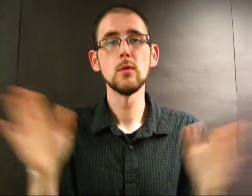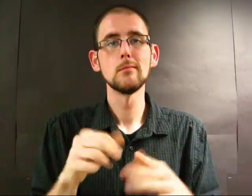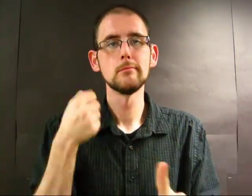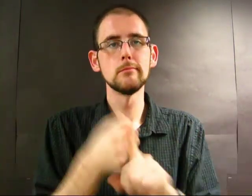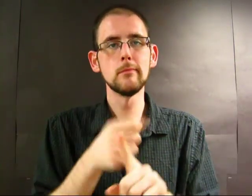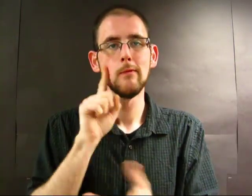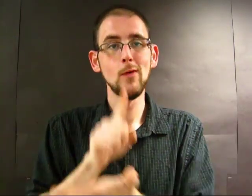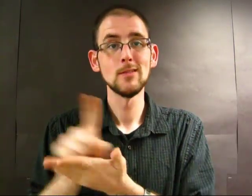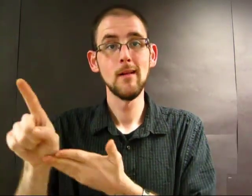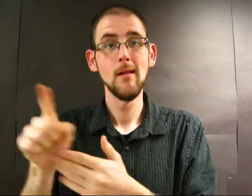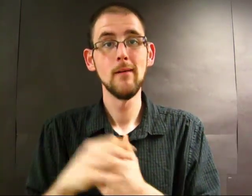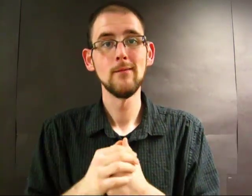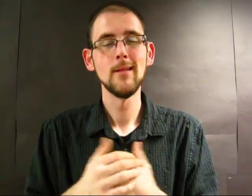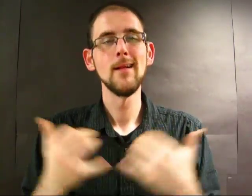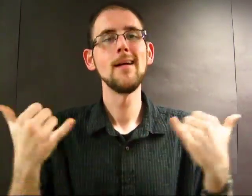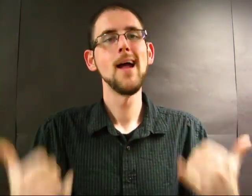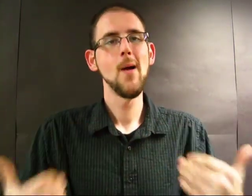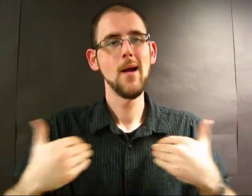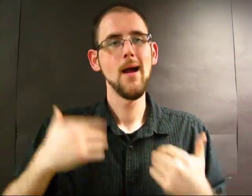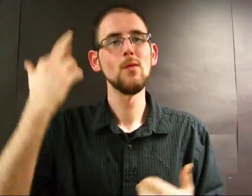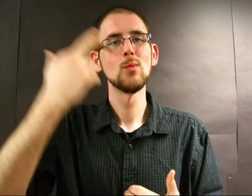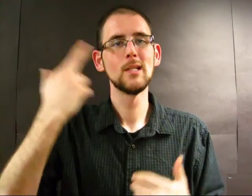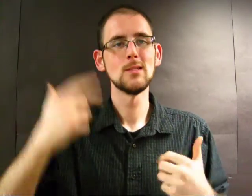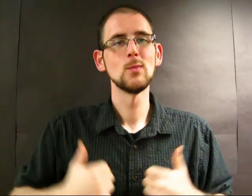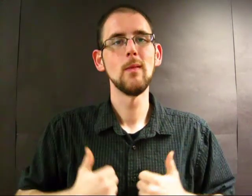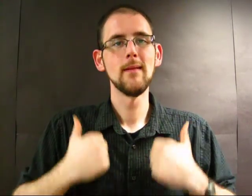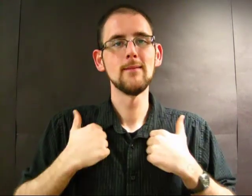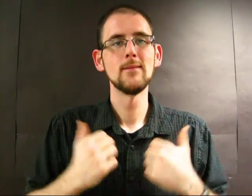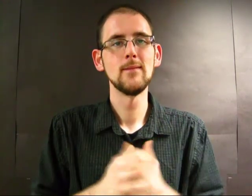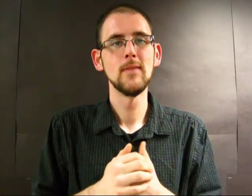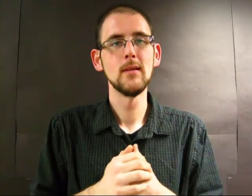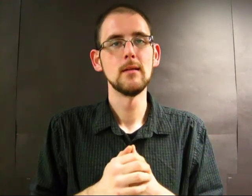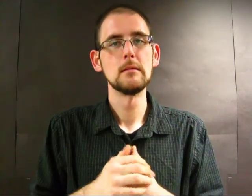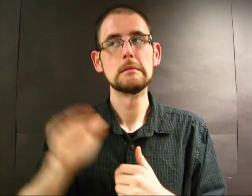And then, of course, he falls in love. Suddenly he has a reason to live!